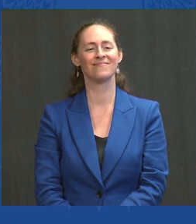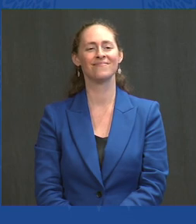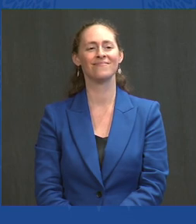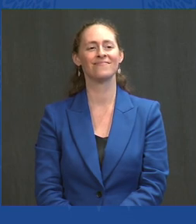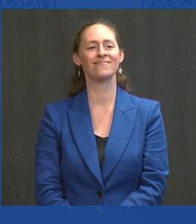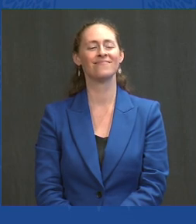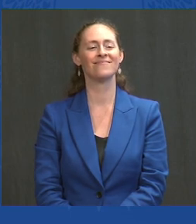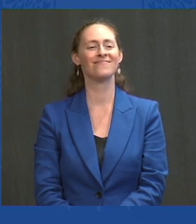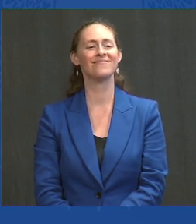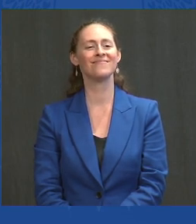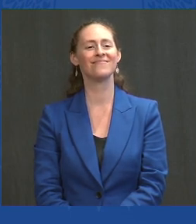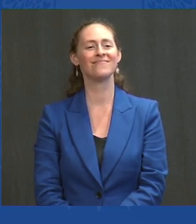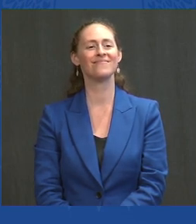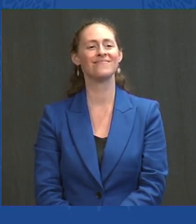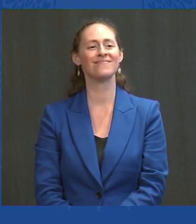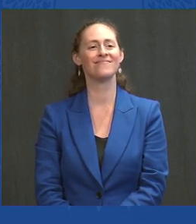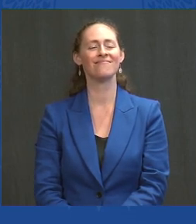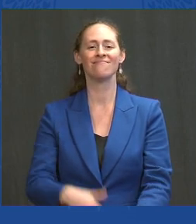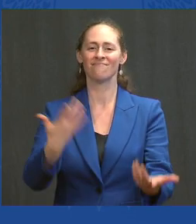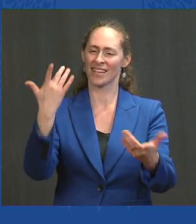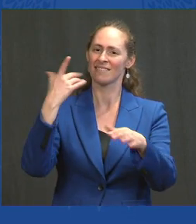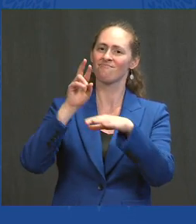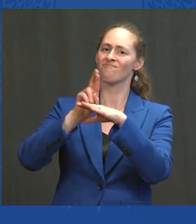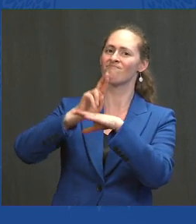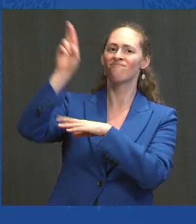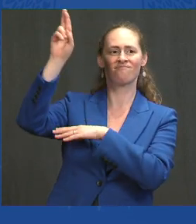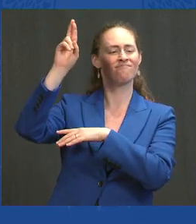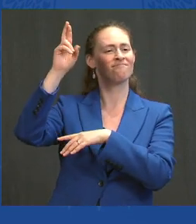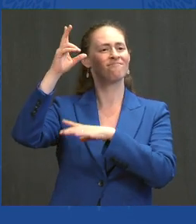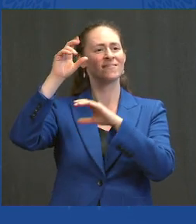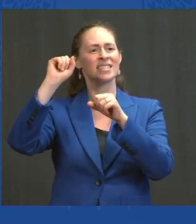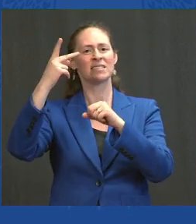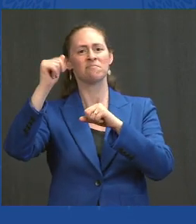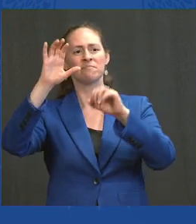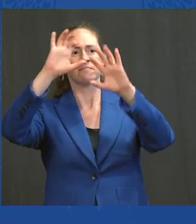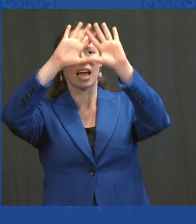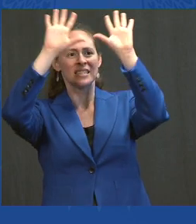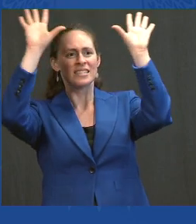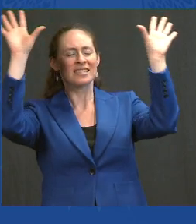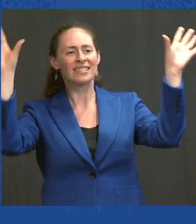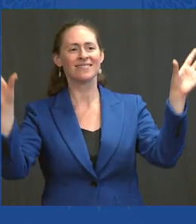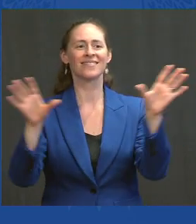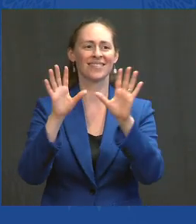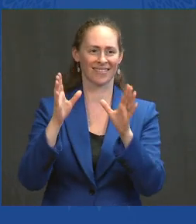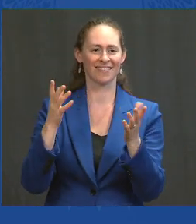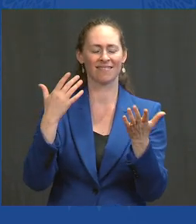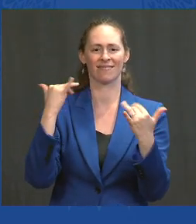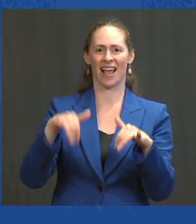Wright brothers moment. I spoke to the team about this historic mission